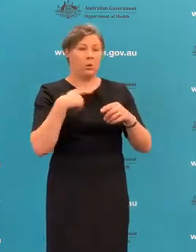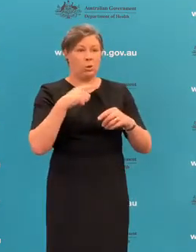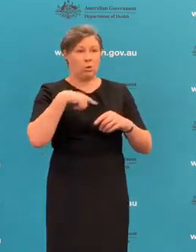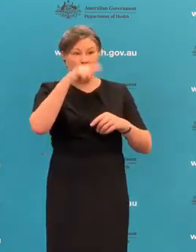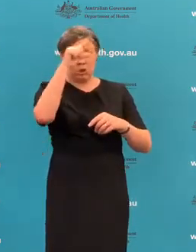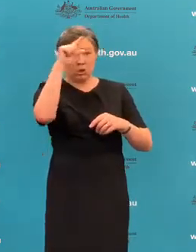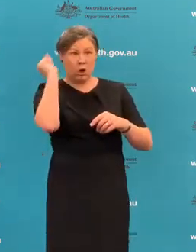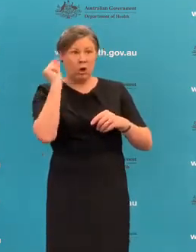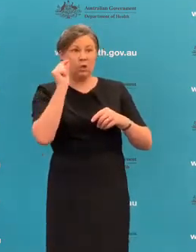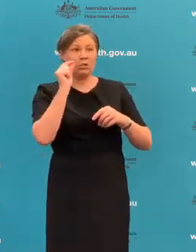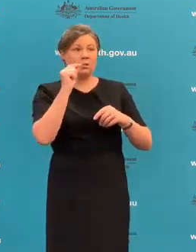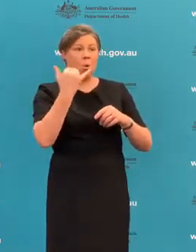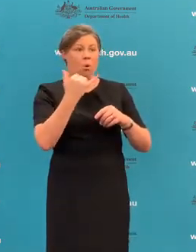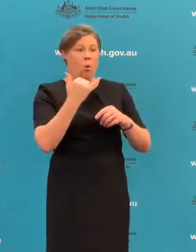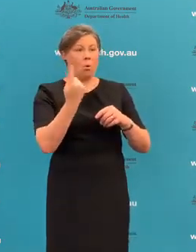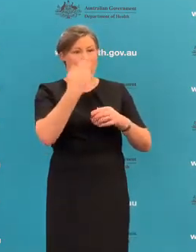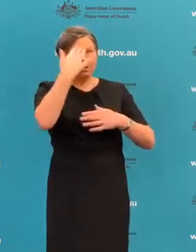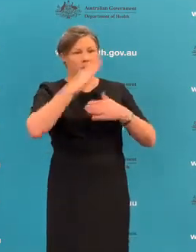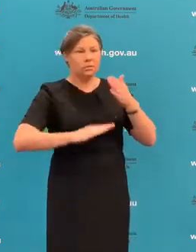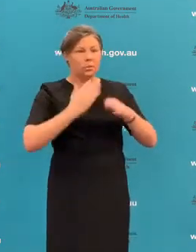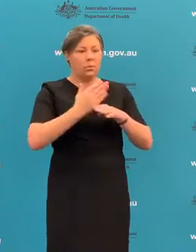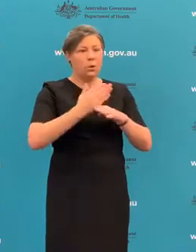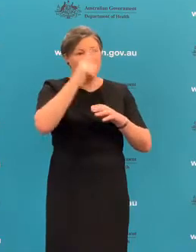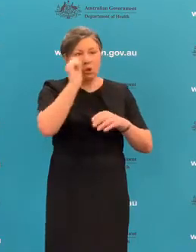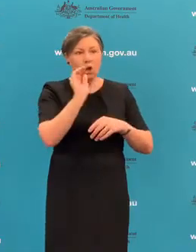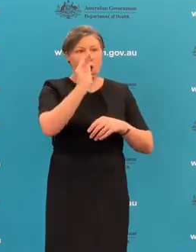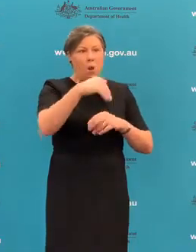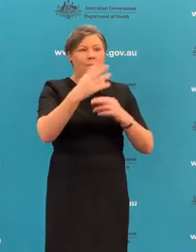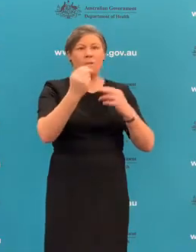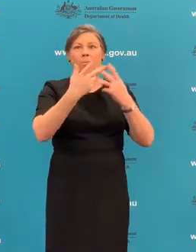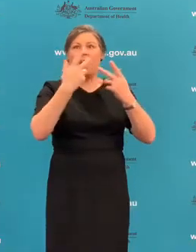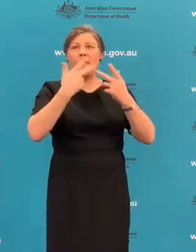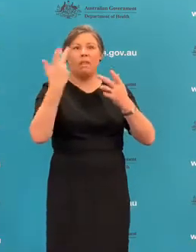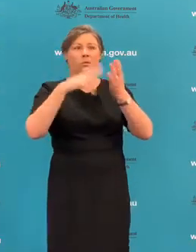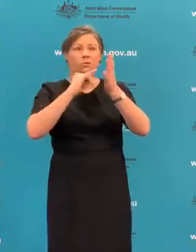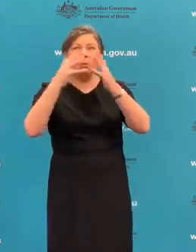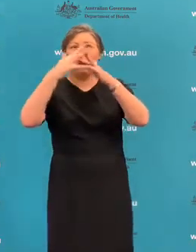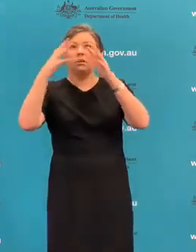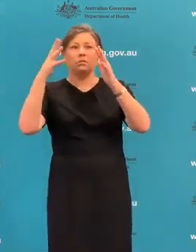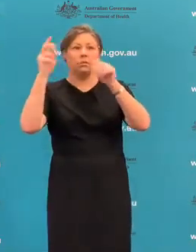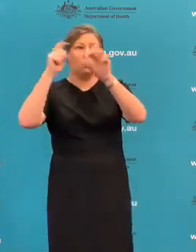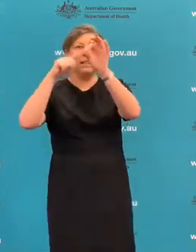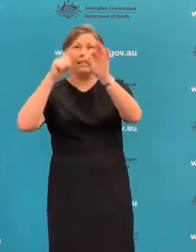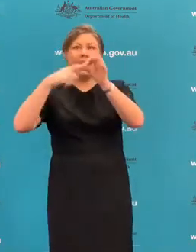from other states, with people being redeployed from work in other settings,